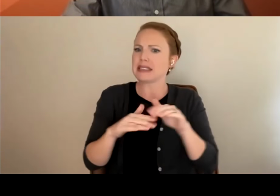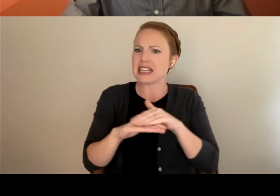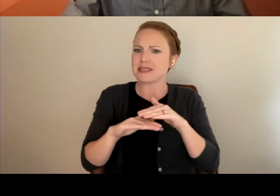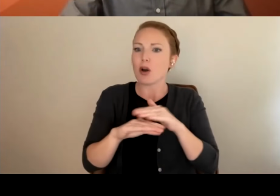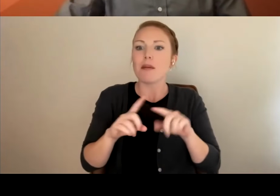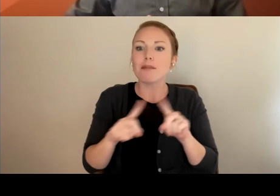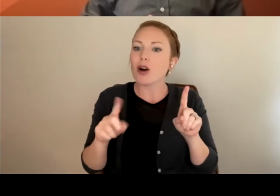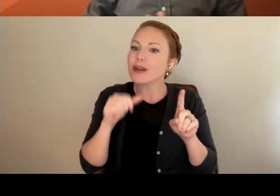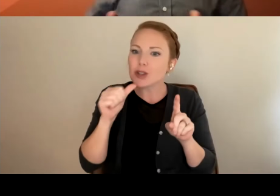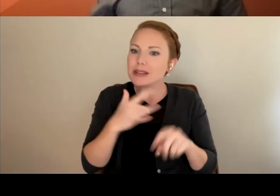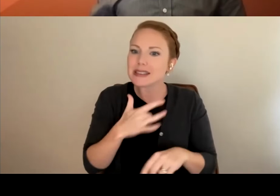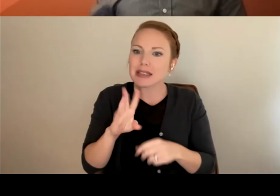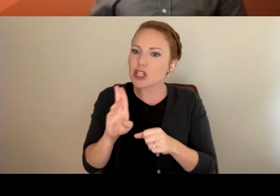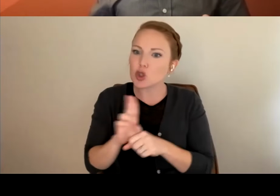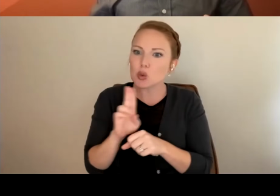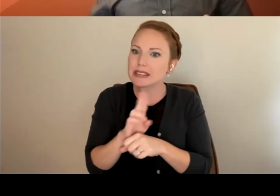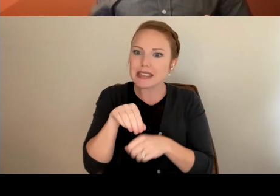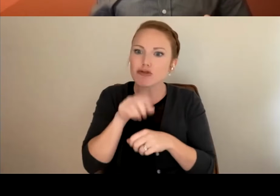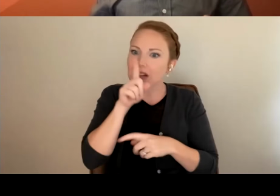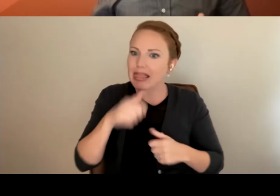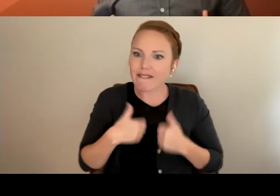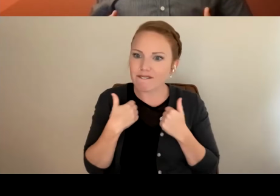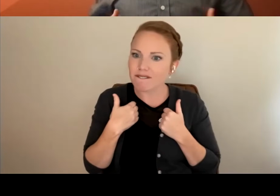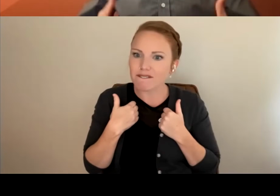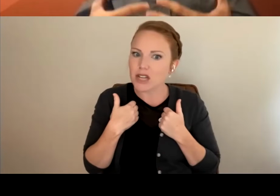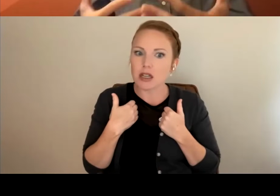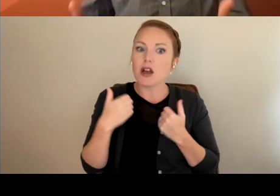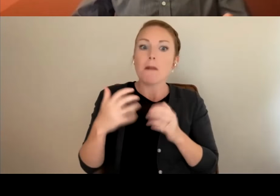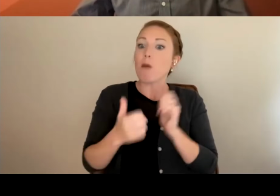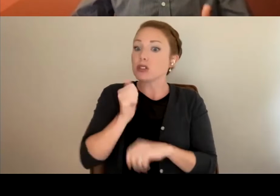in practice and most of our experience with data visualization is dealing with very, very